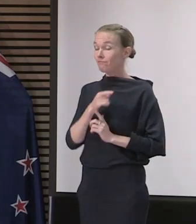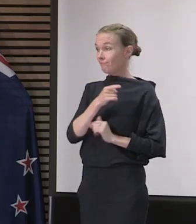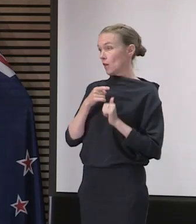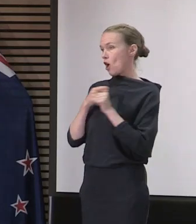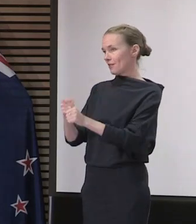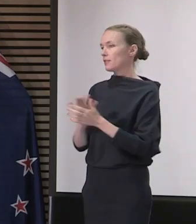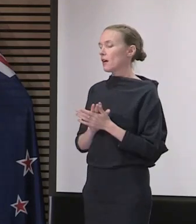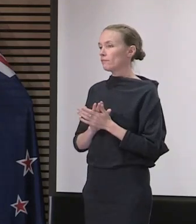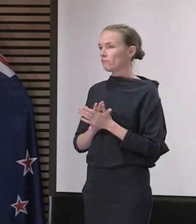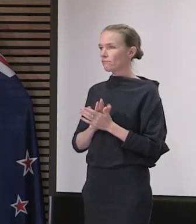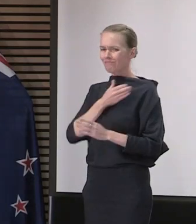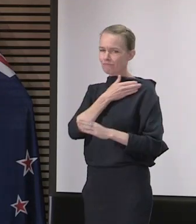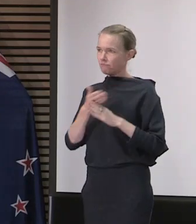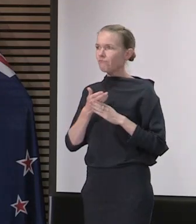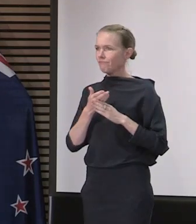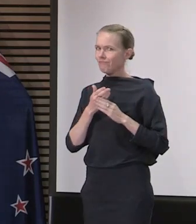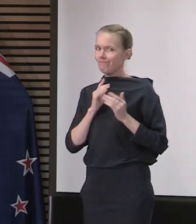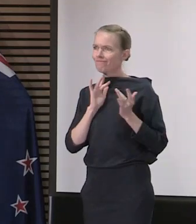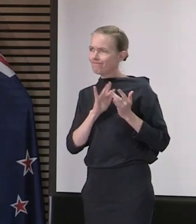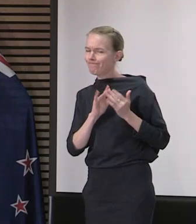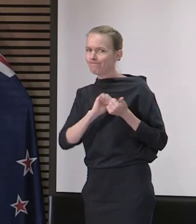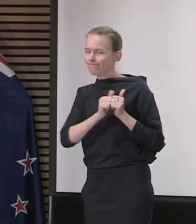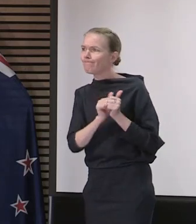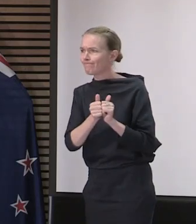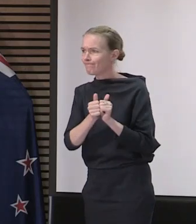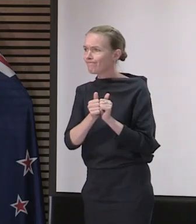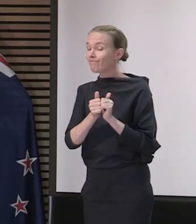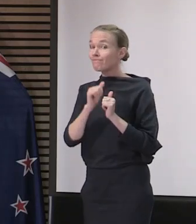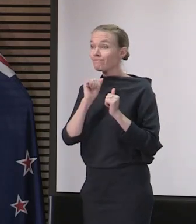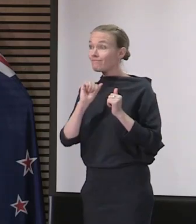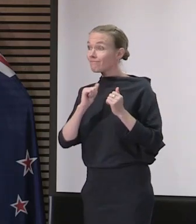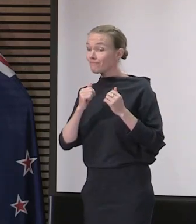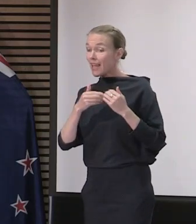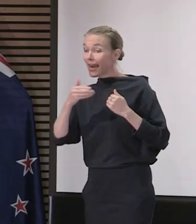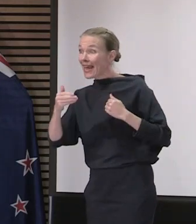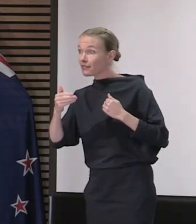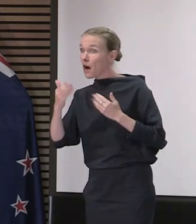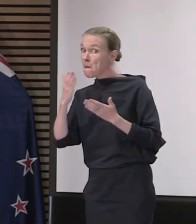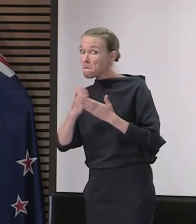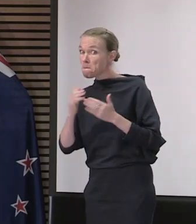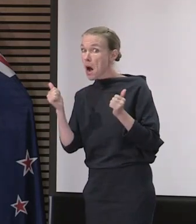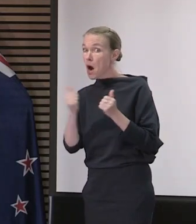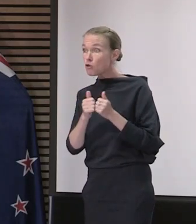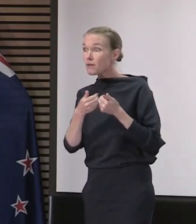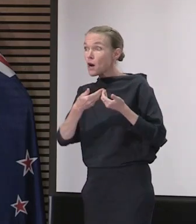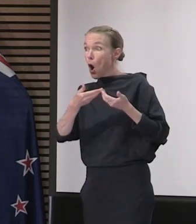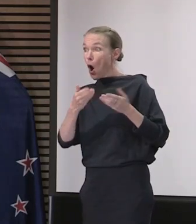be one of the things that will be very important, if there is an agreement at the highest